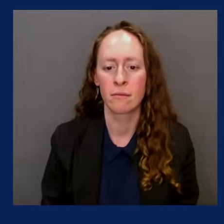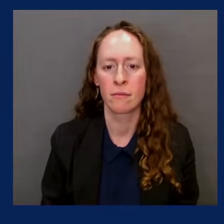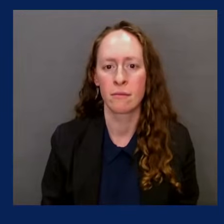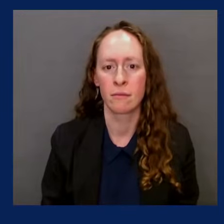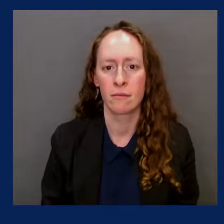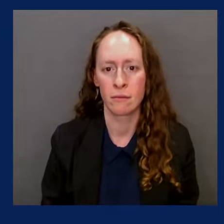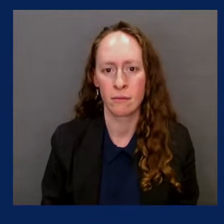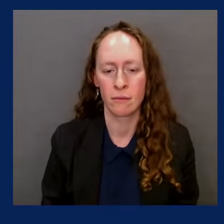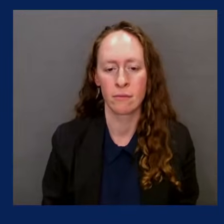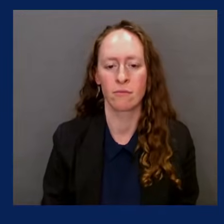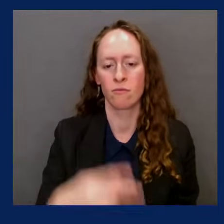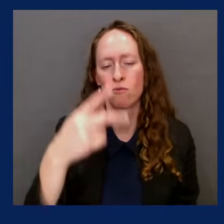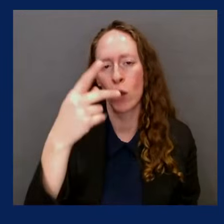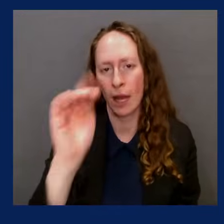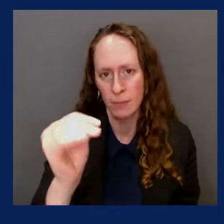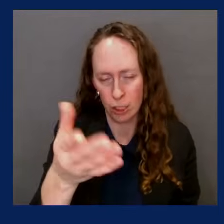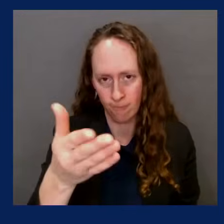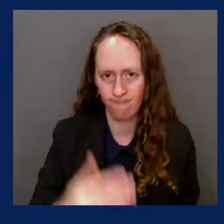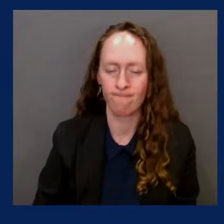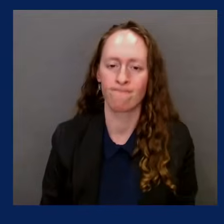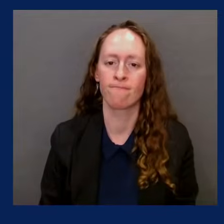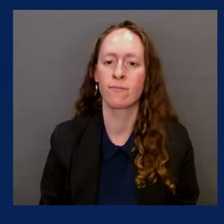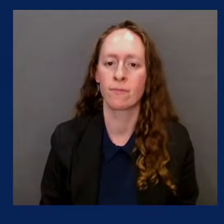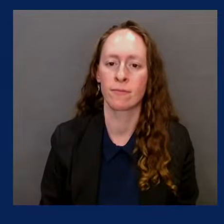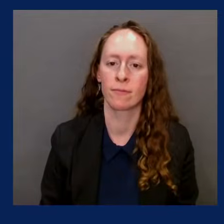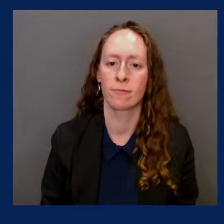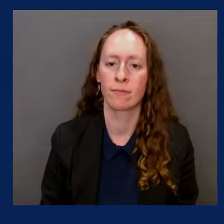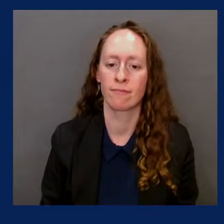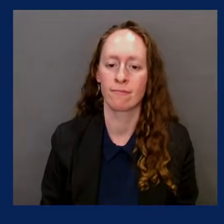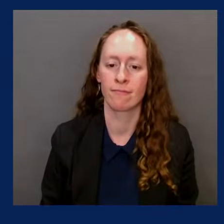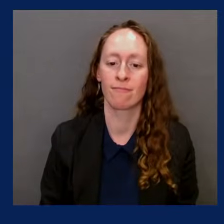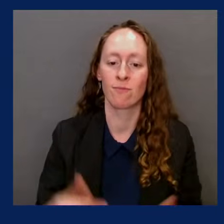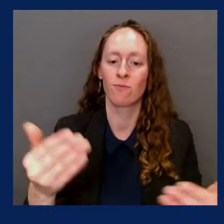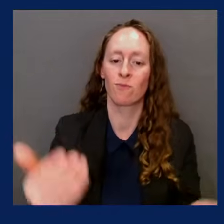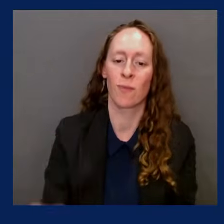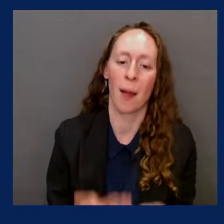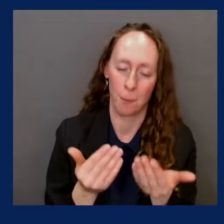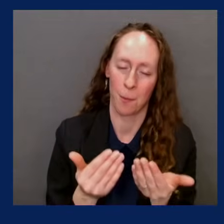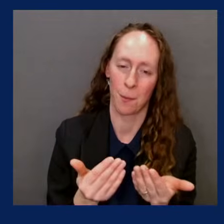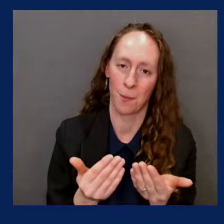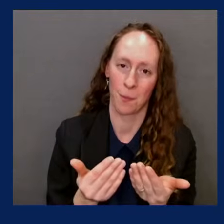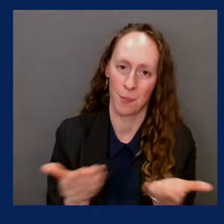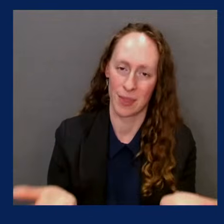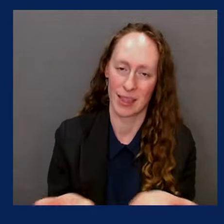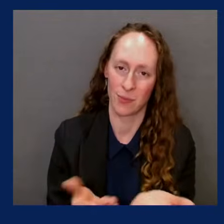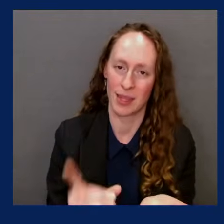President Biden canceled his May trip to Australia because of debt ceiling talks in Congress